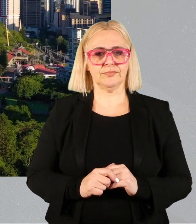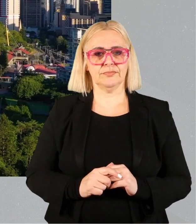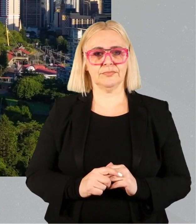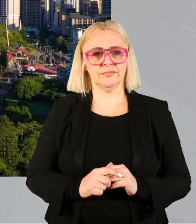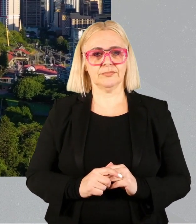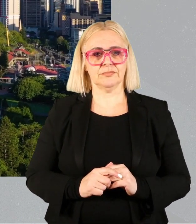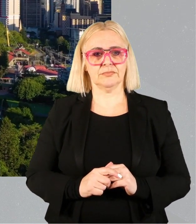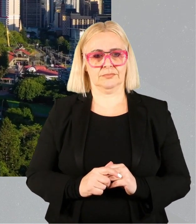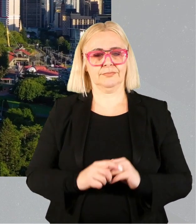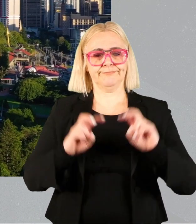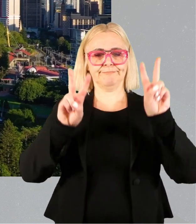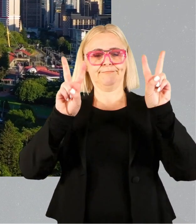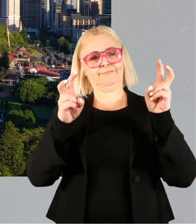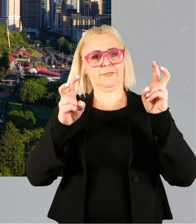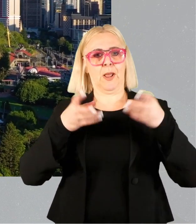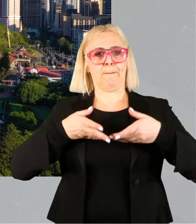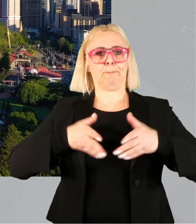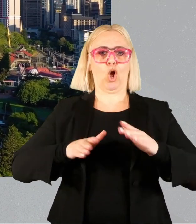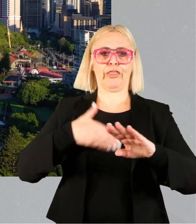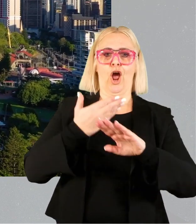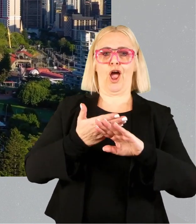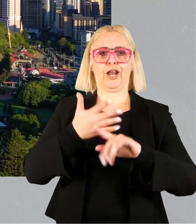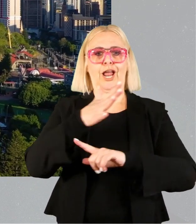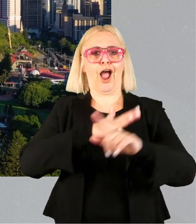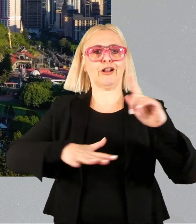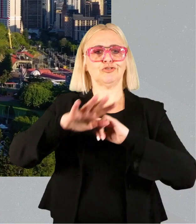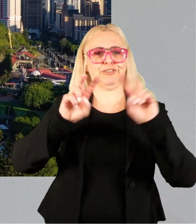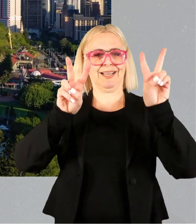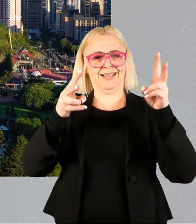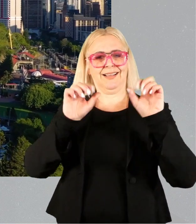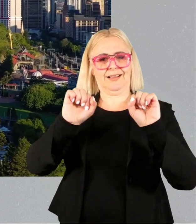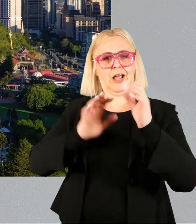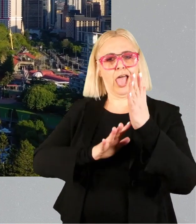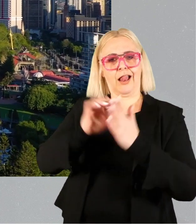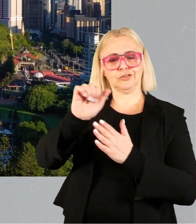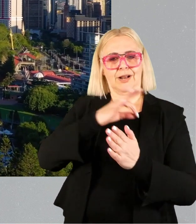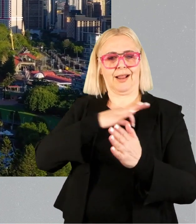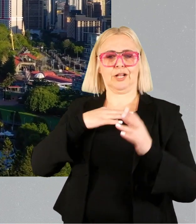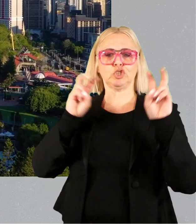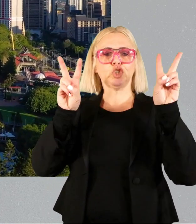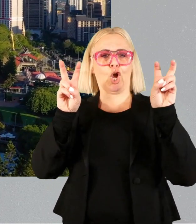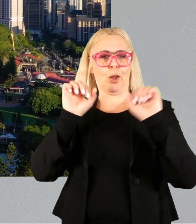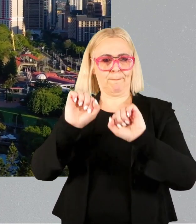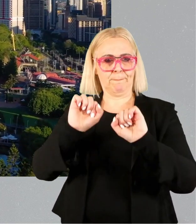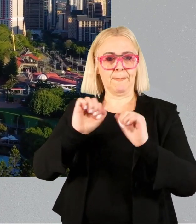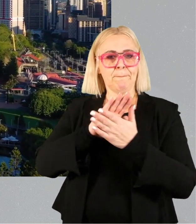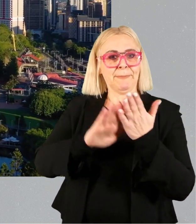"Birthing On Country" is a cultural and clinical term, ensuring that not only